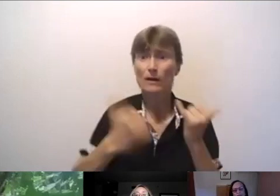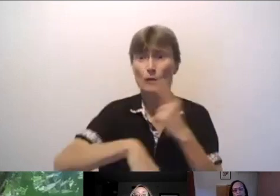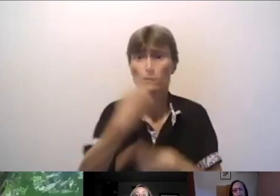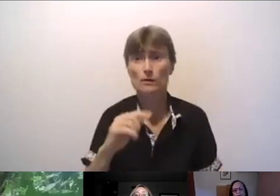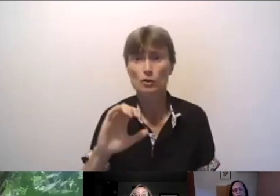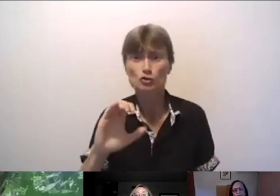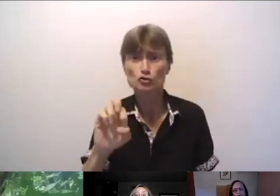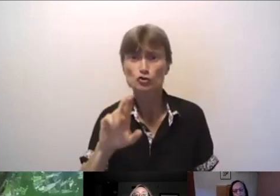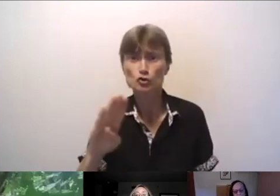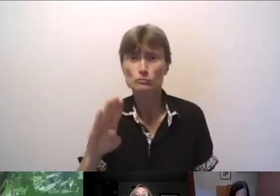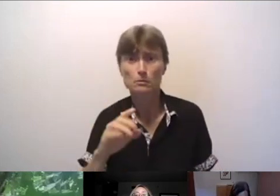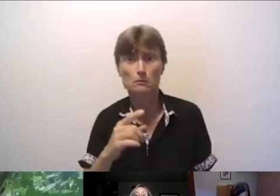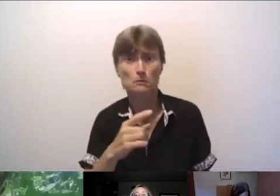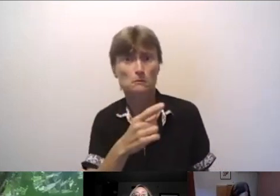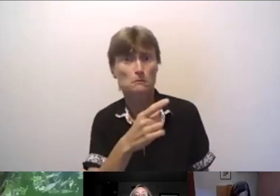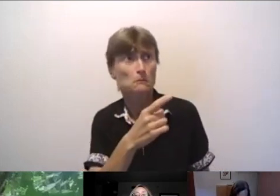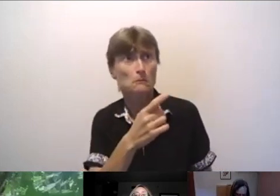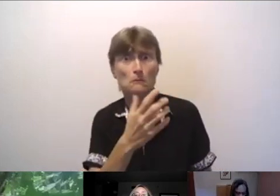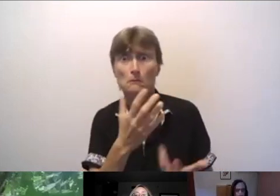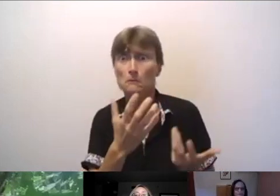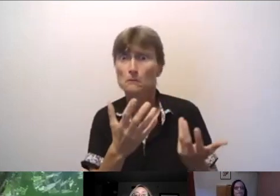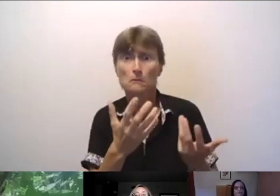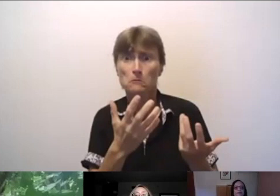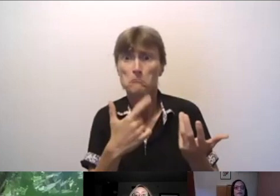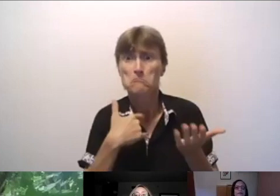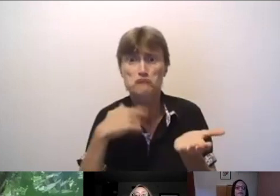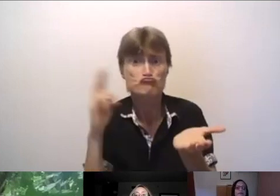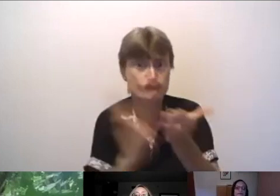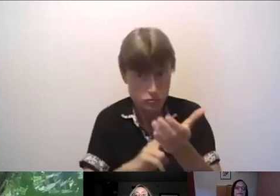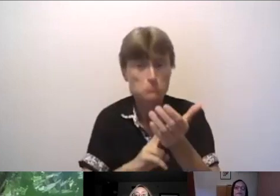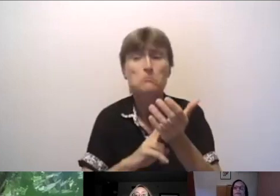support and what has allowed me to do as an artist but i can be accountable